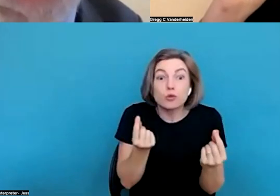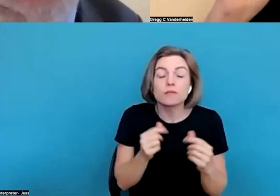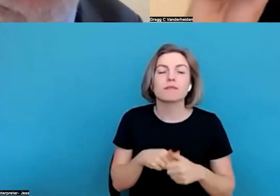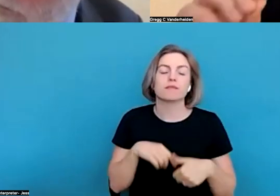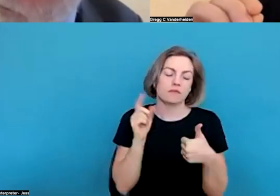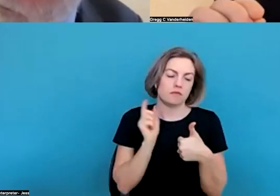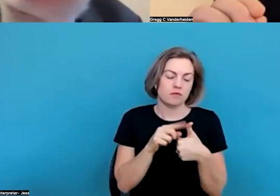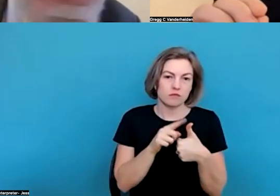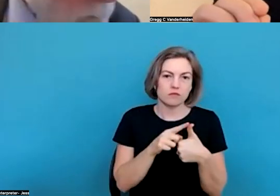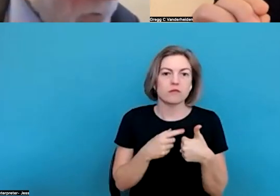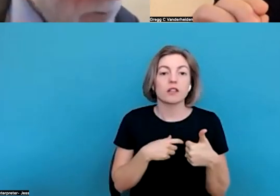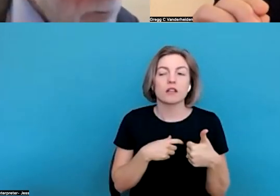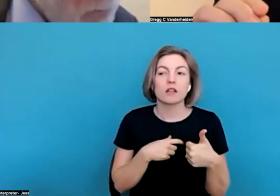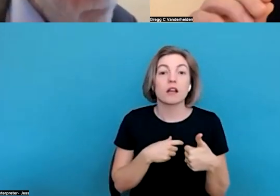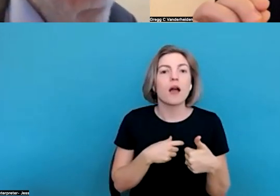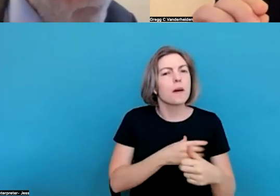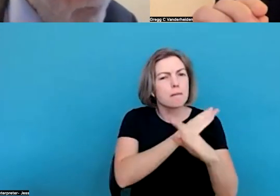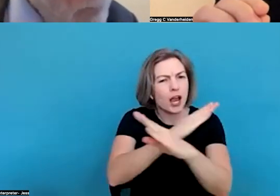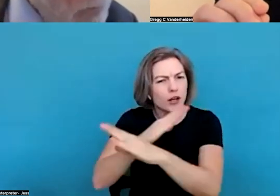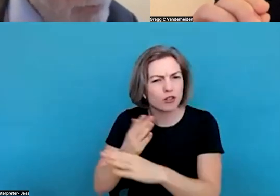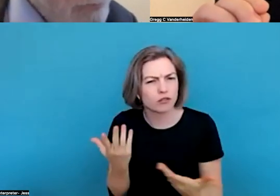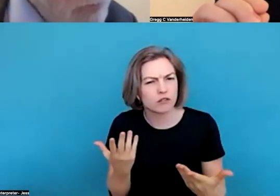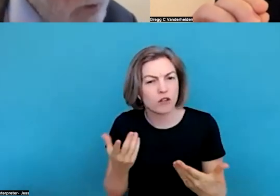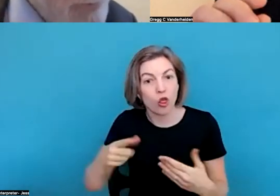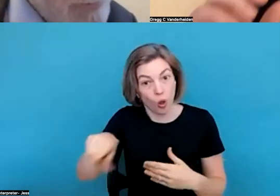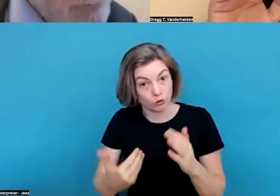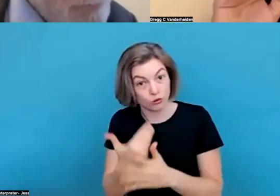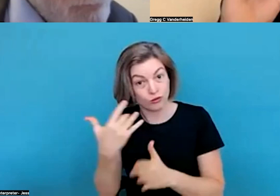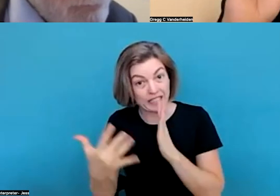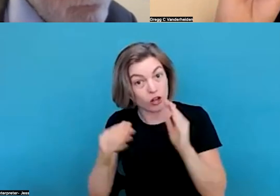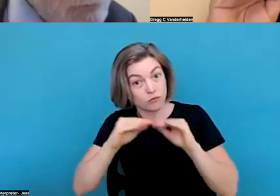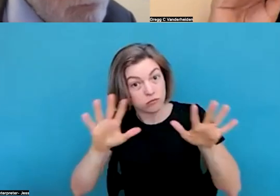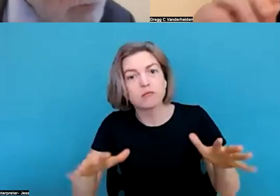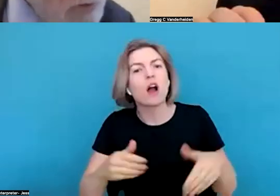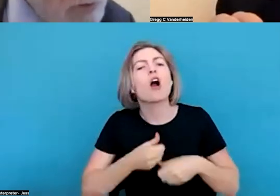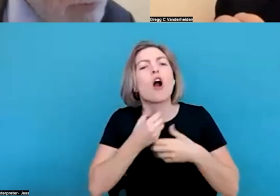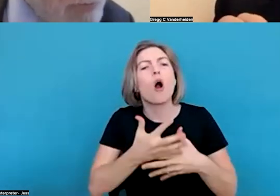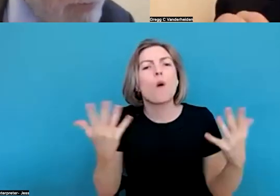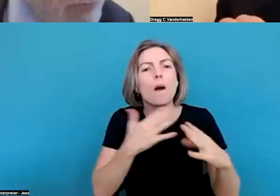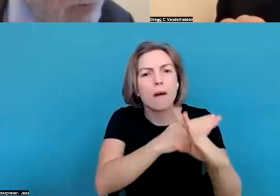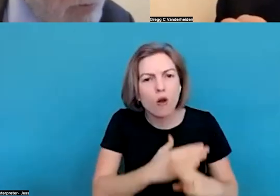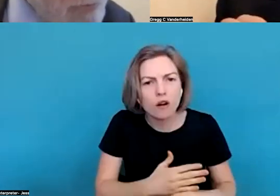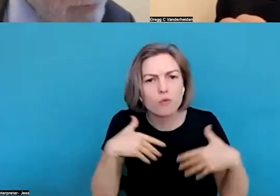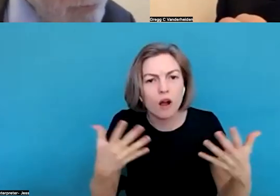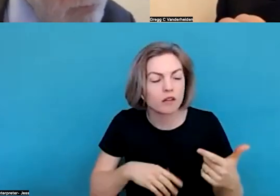What are the barriers that we see these new technologies creating? What are the opportunities that we see them creating?